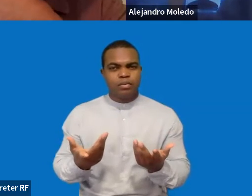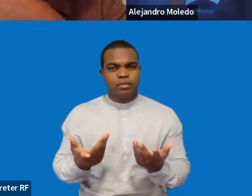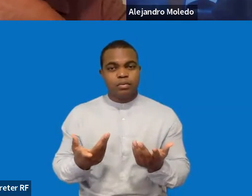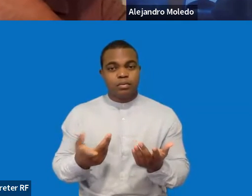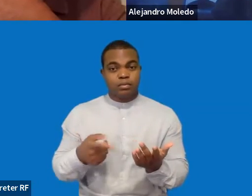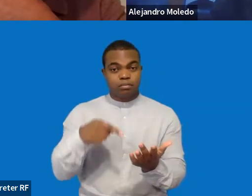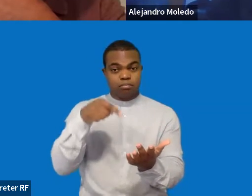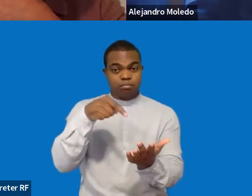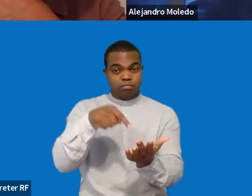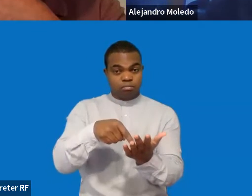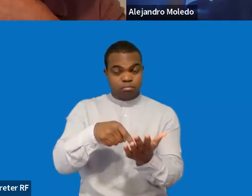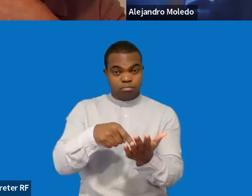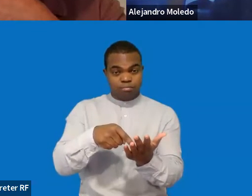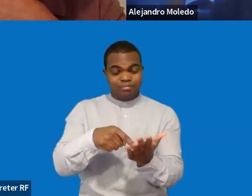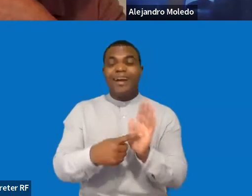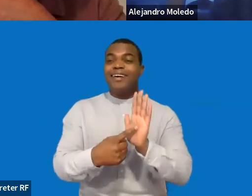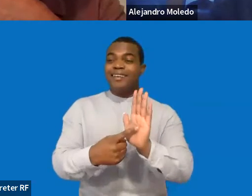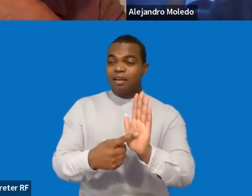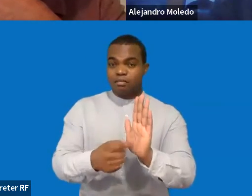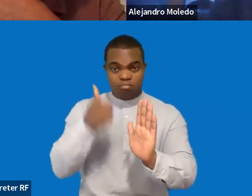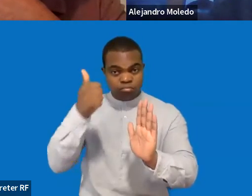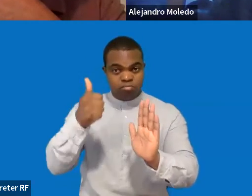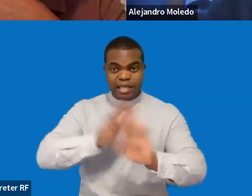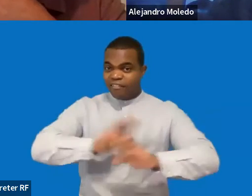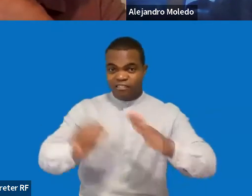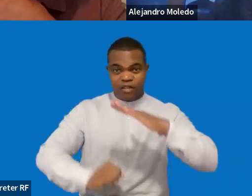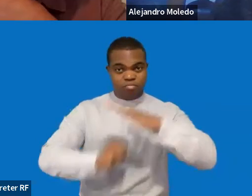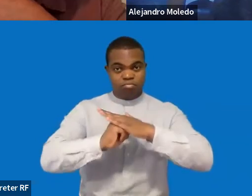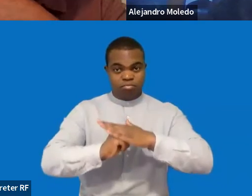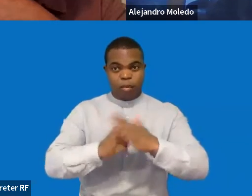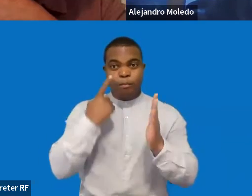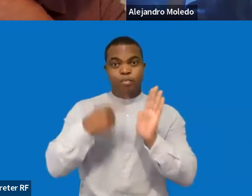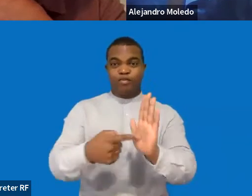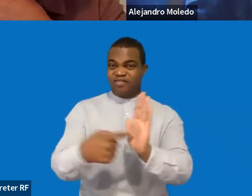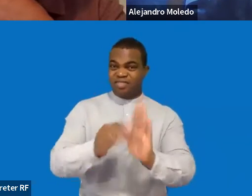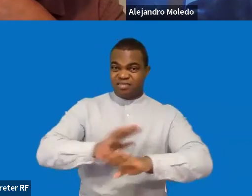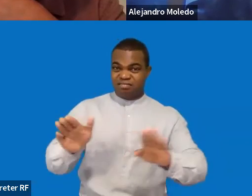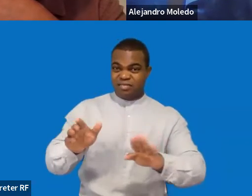because the details will be laid down in those complimentary acts